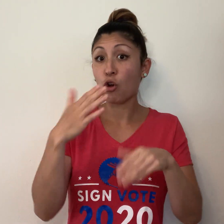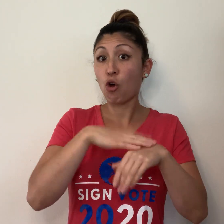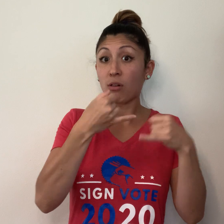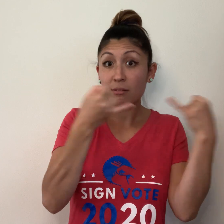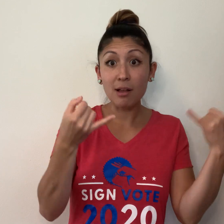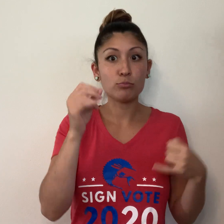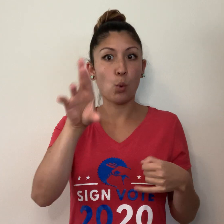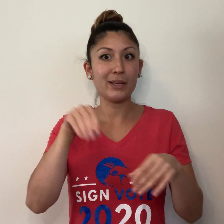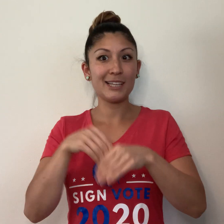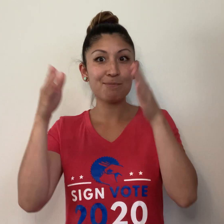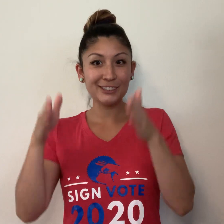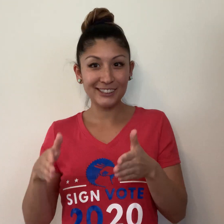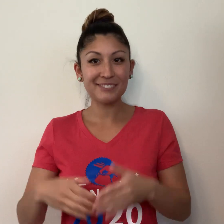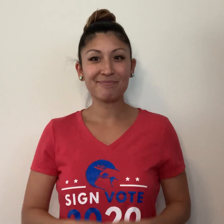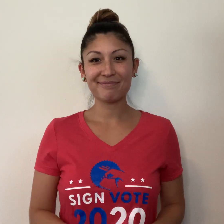both online and in person.